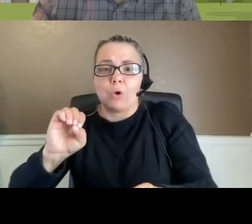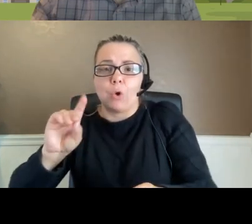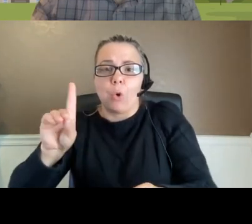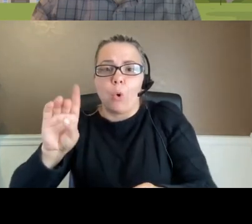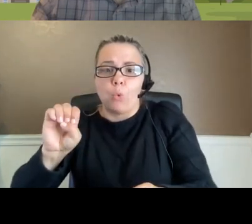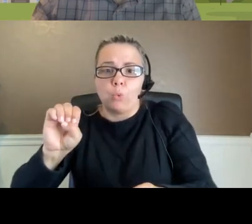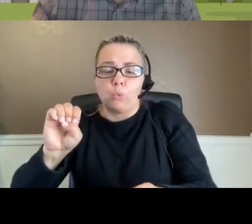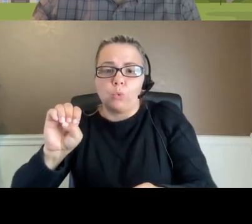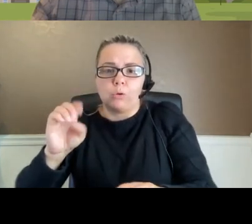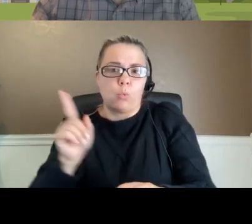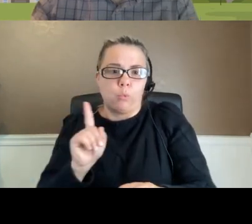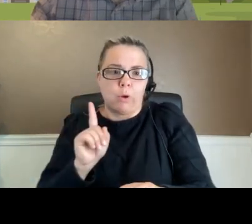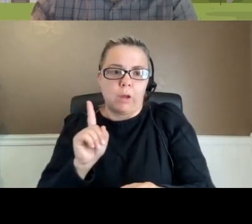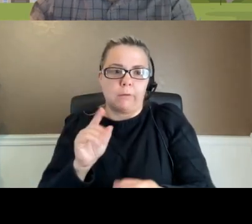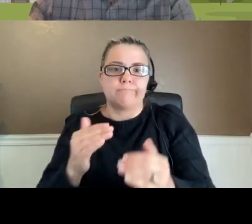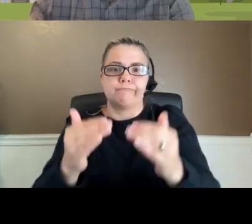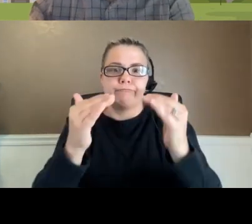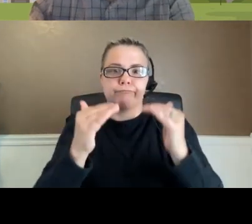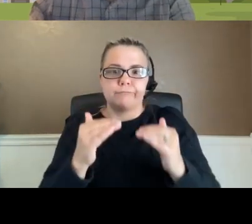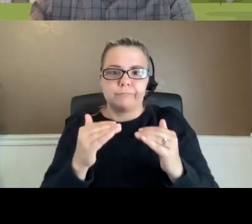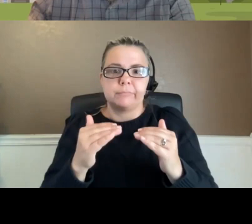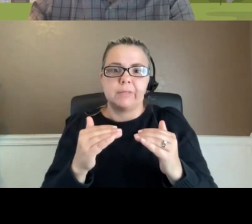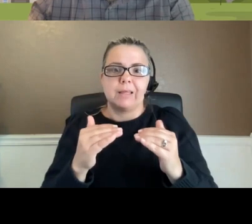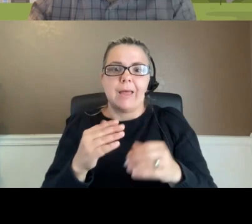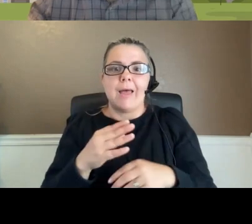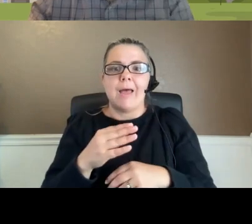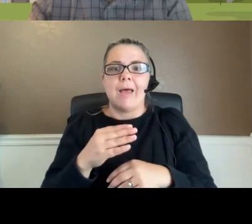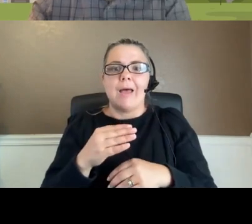And then if you, as you continue to kind of drill down and investigate this more,